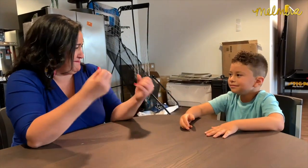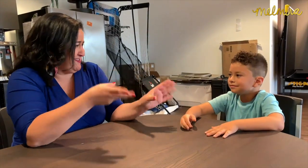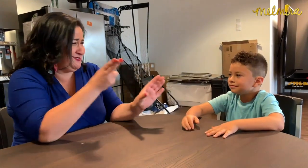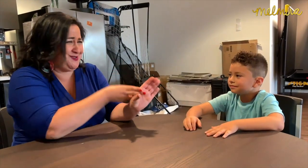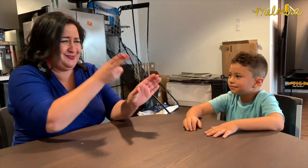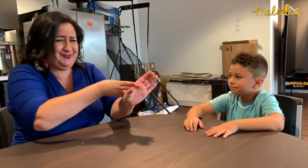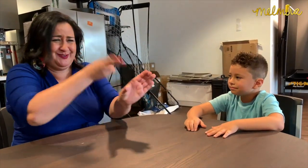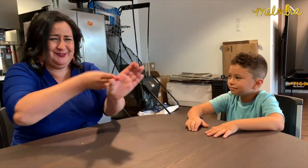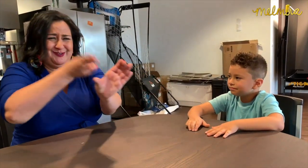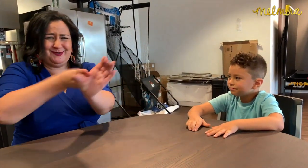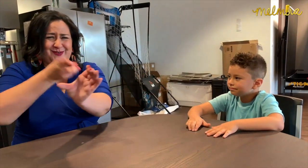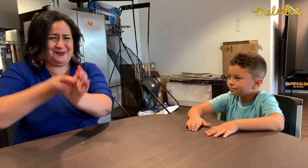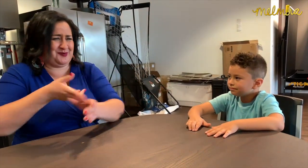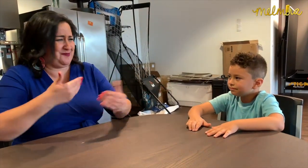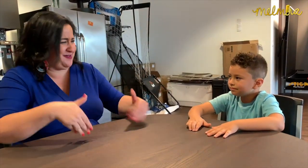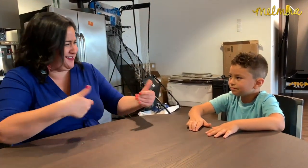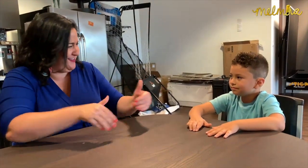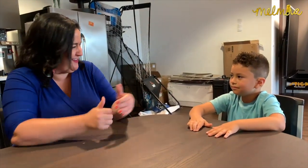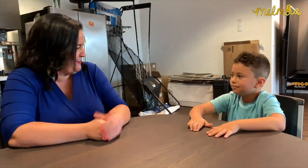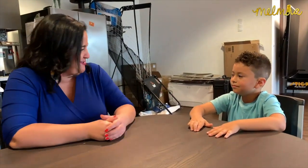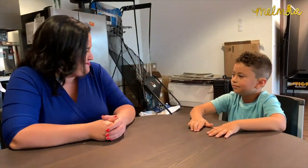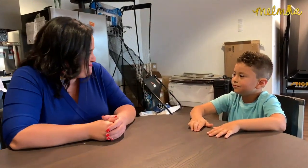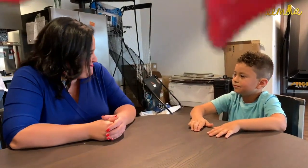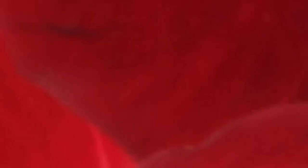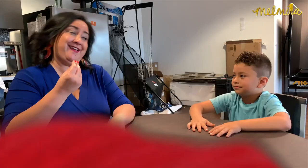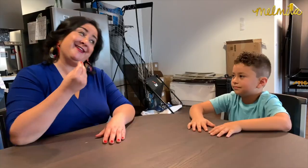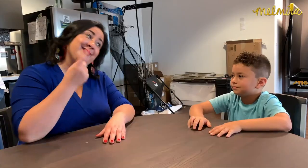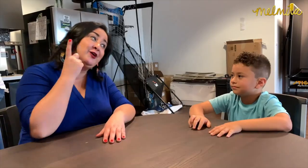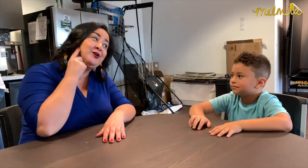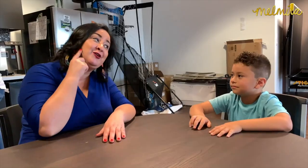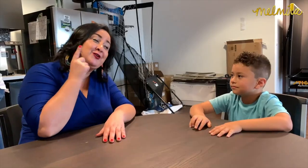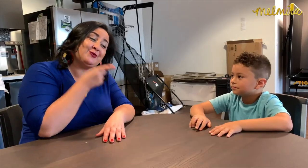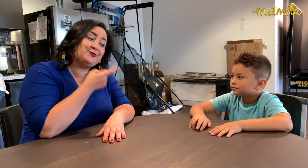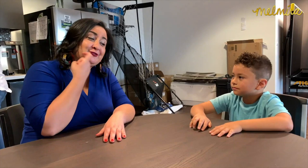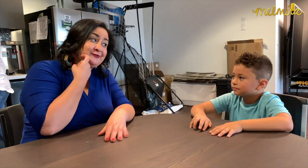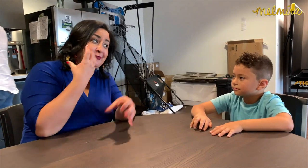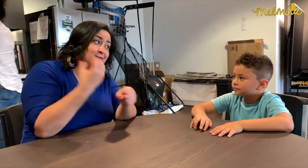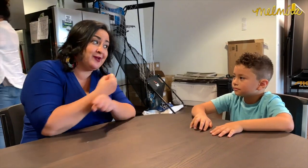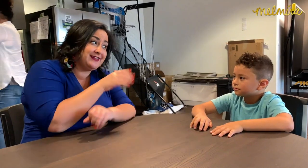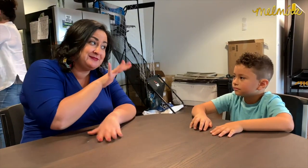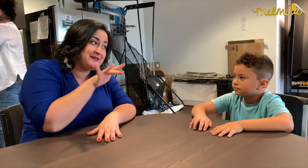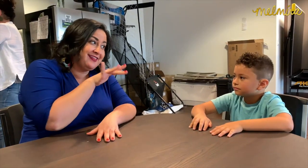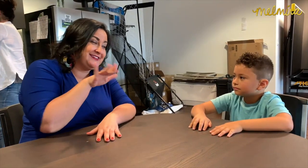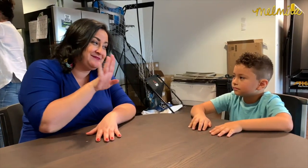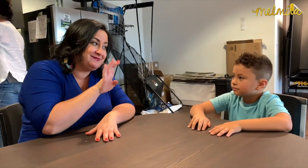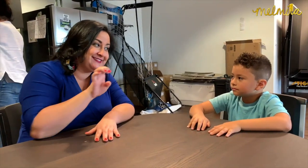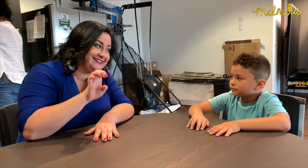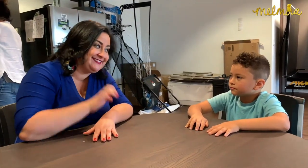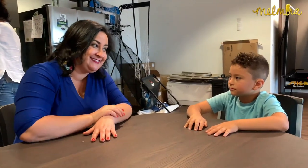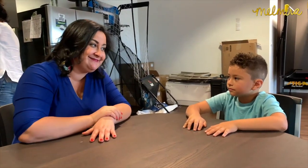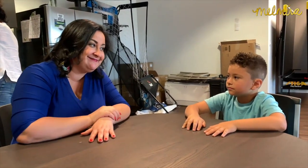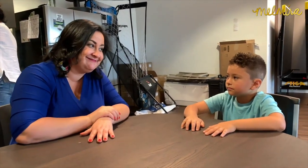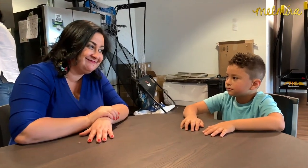You're involved in many things! And I heard you just won a spelling bee!